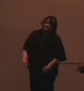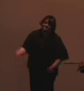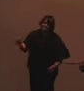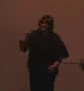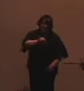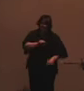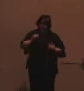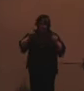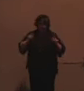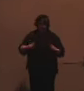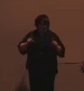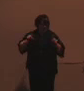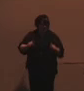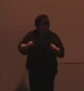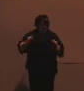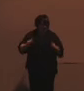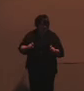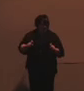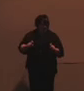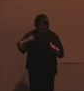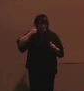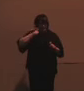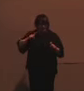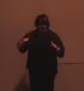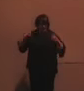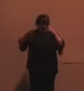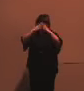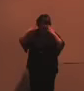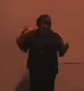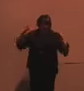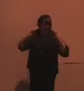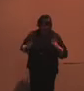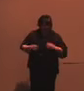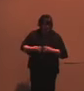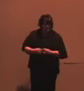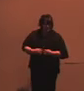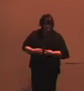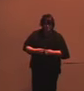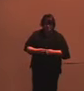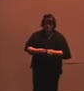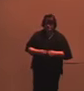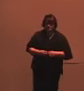for our house. This is a private house.